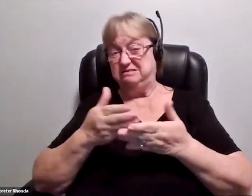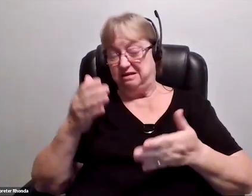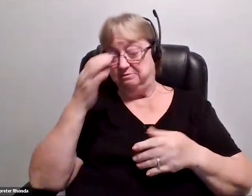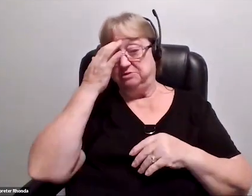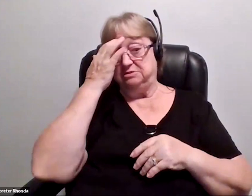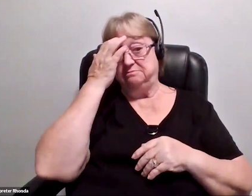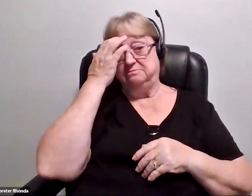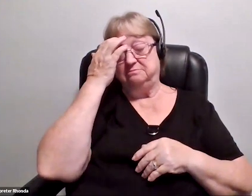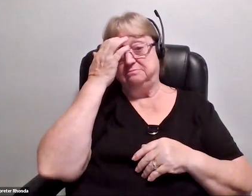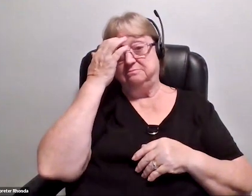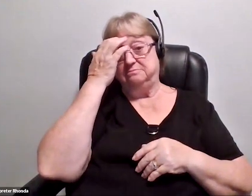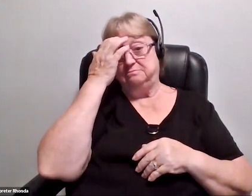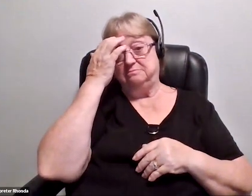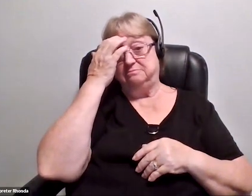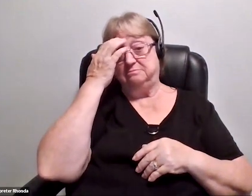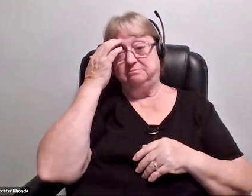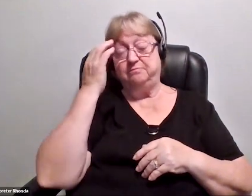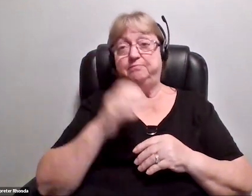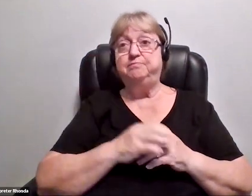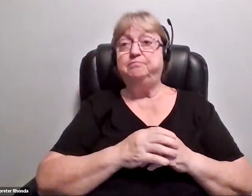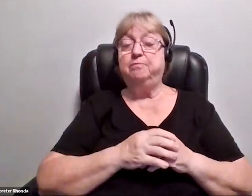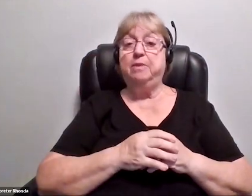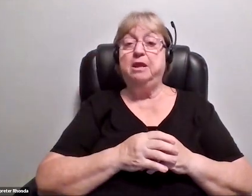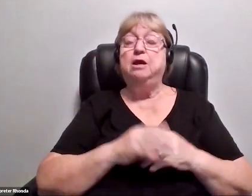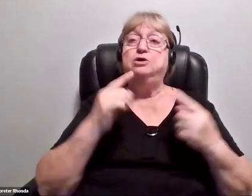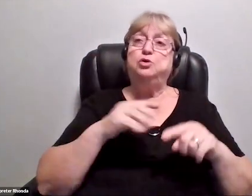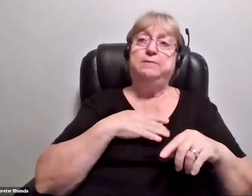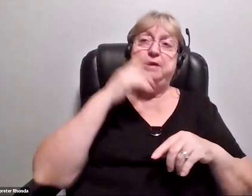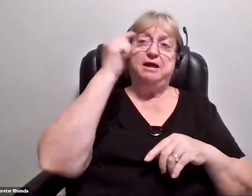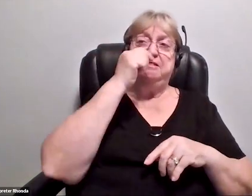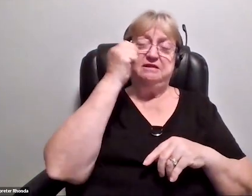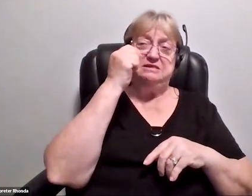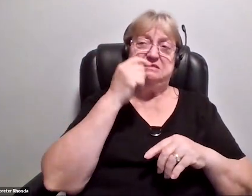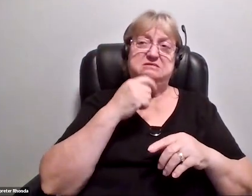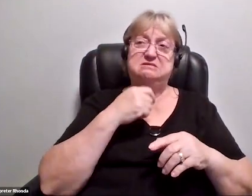Additionally, during my PhD studies, I was able to implement some accessibility actions